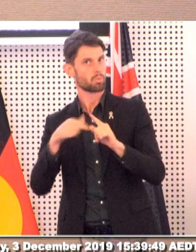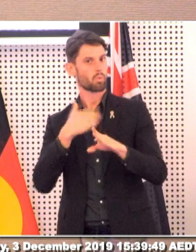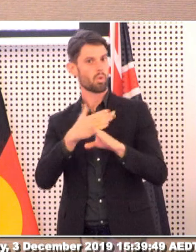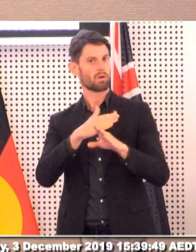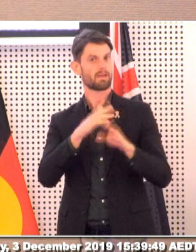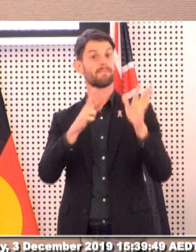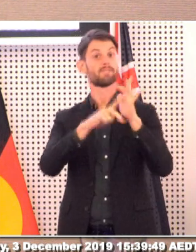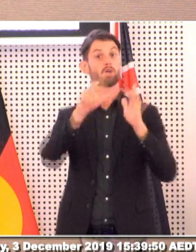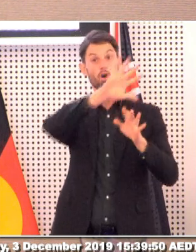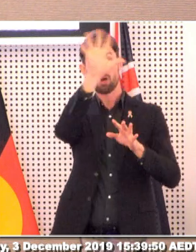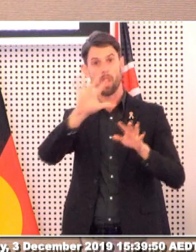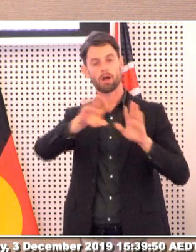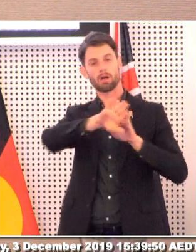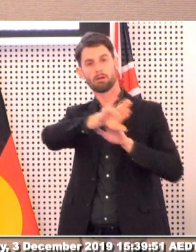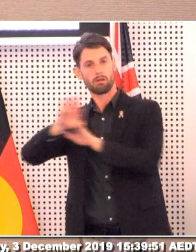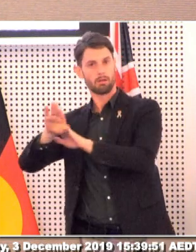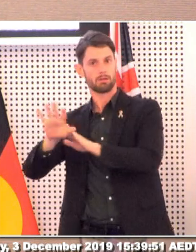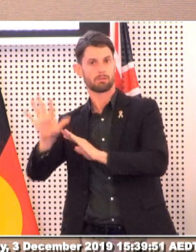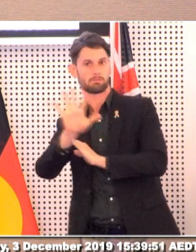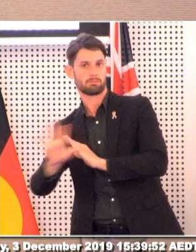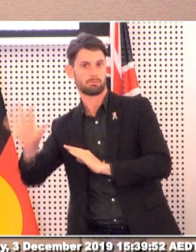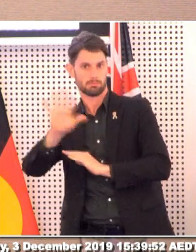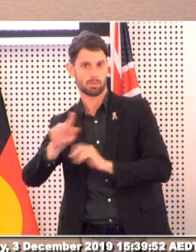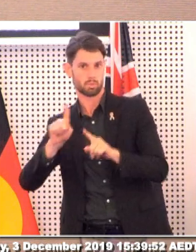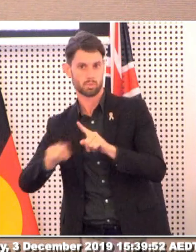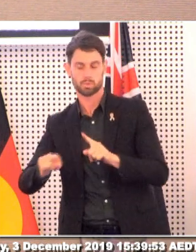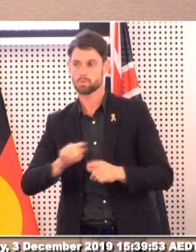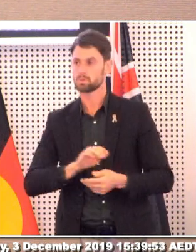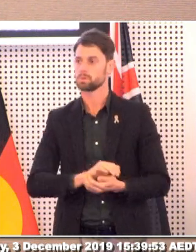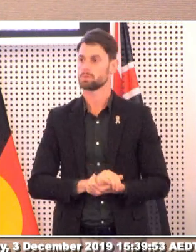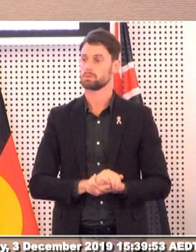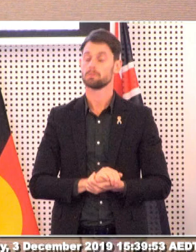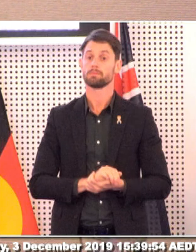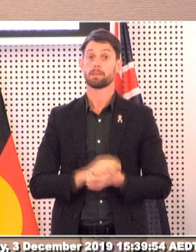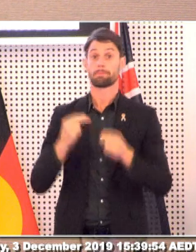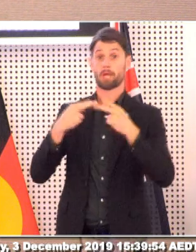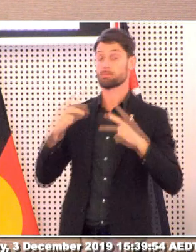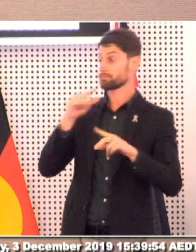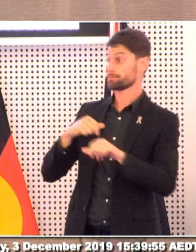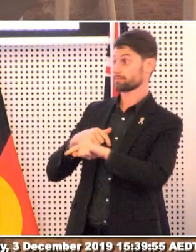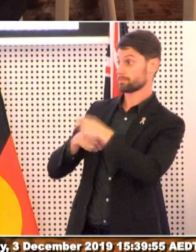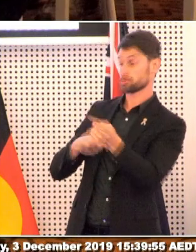they are some of the places. Right. Now, Ms Masterson, you’re Cindy Masterson. Yes.